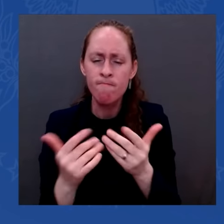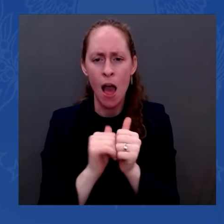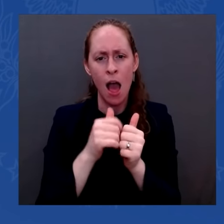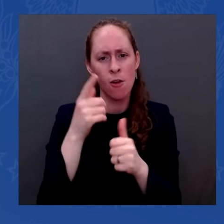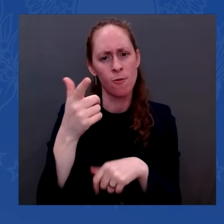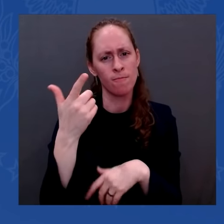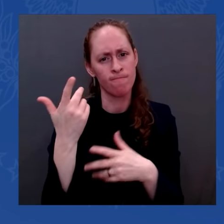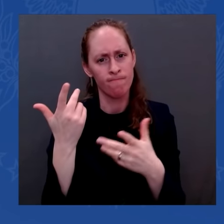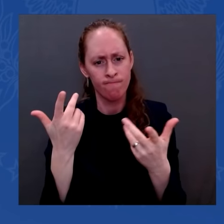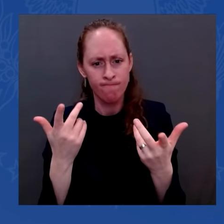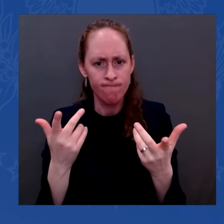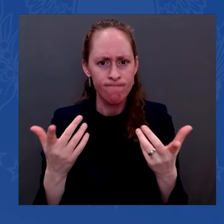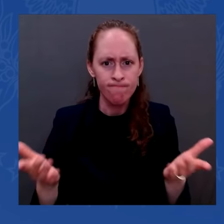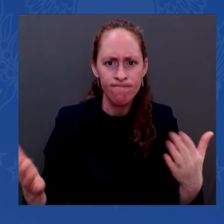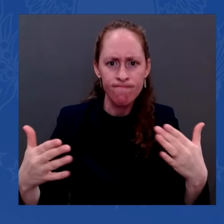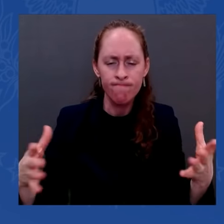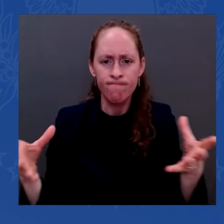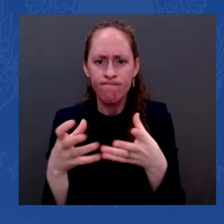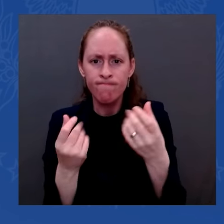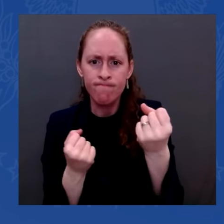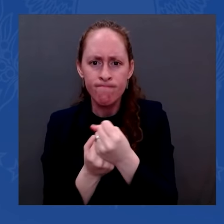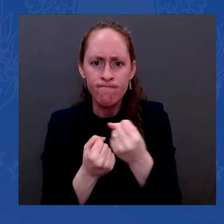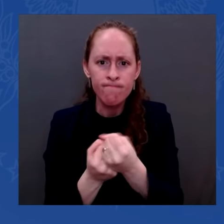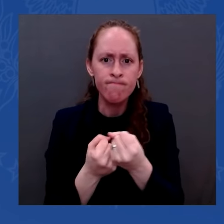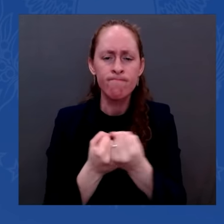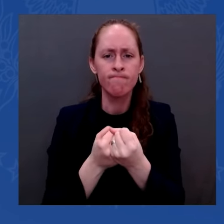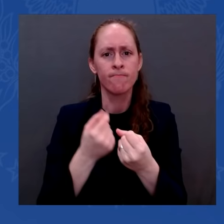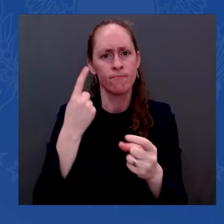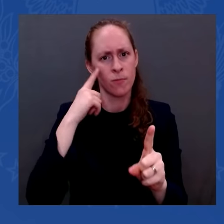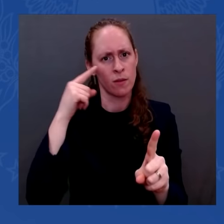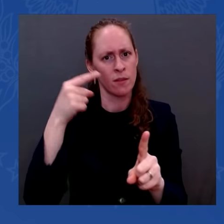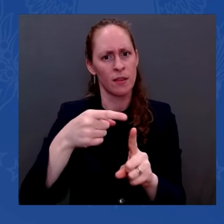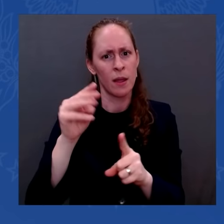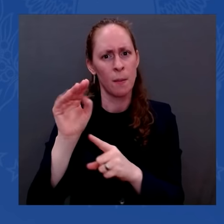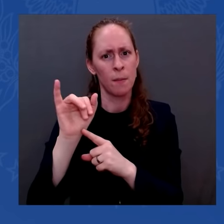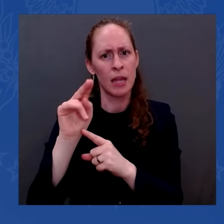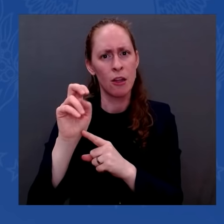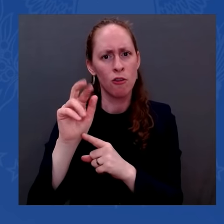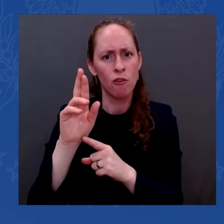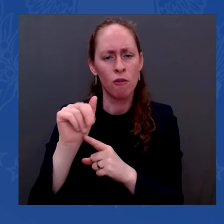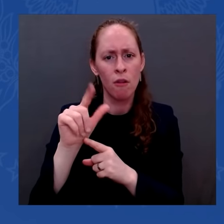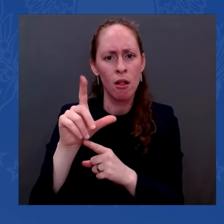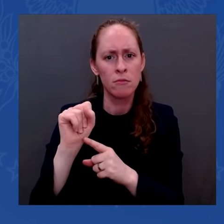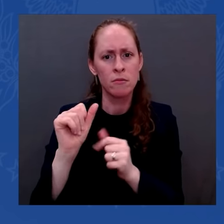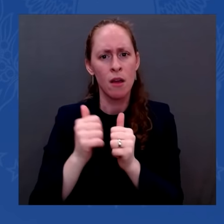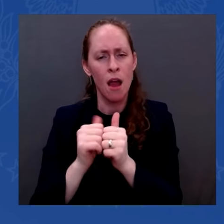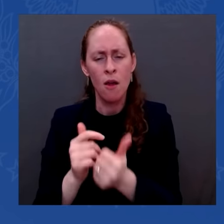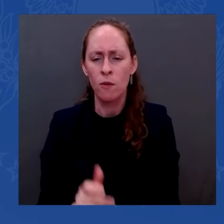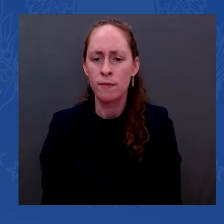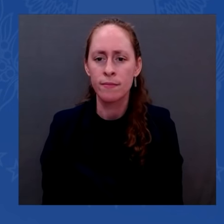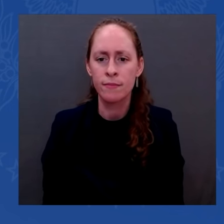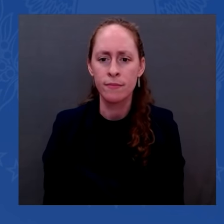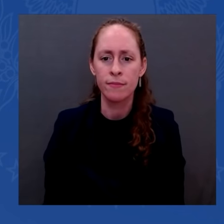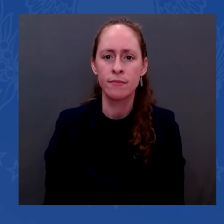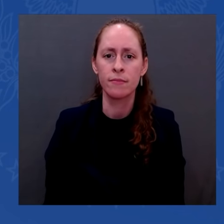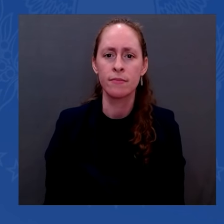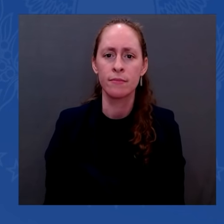I can't impress upon you, Mr. President, how important your words are to the community. You heard that in Silvia, reflected in her comments.